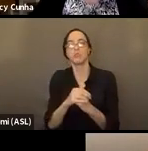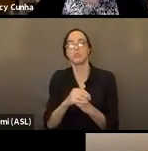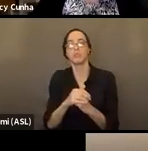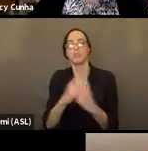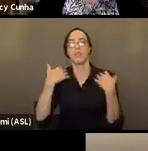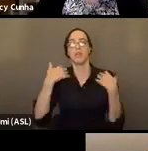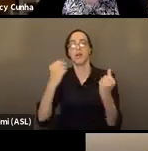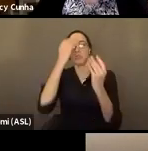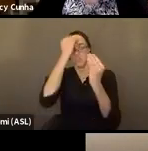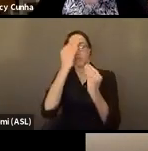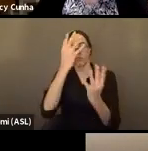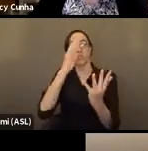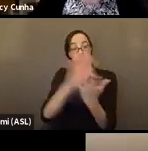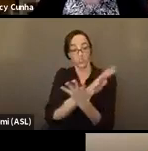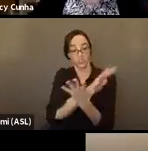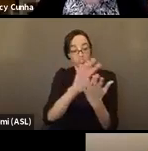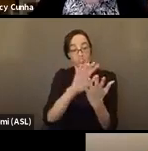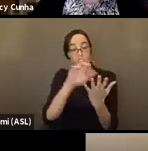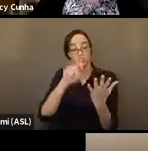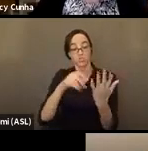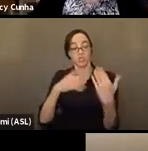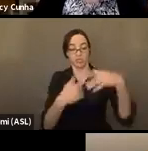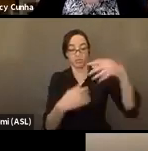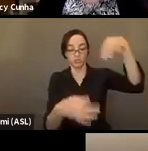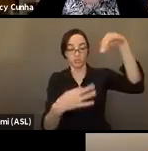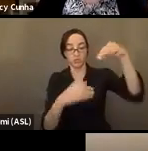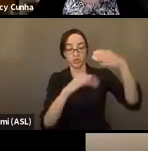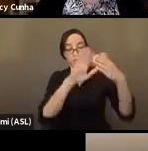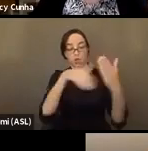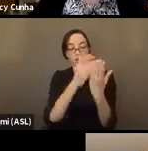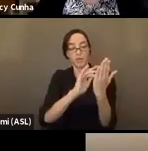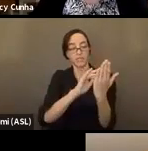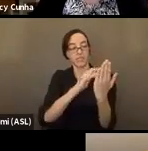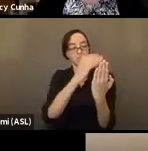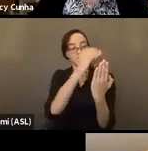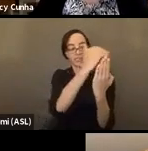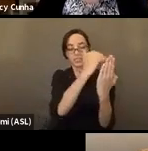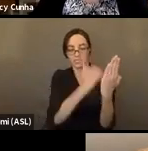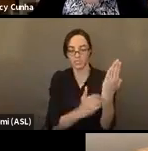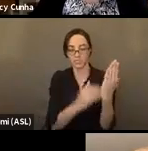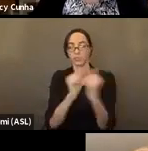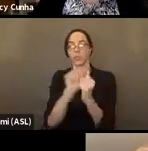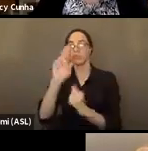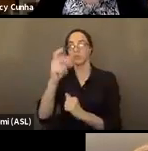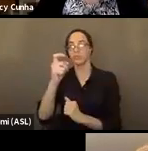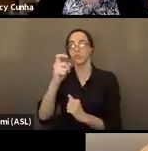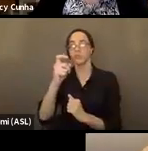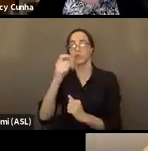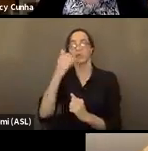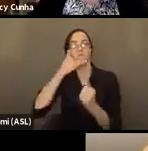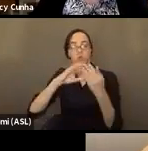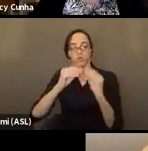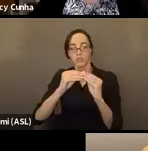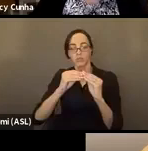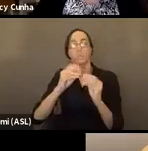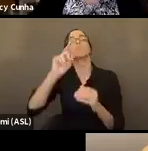medications listed on it with the prescription numbers etc so that needs to be part of your